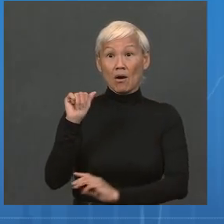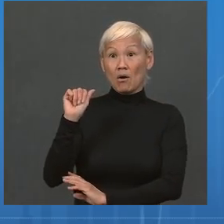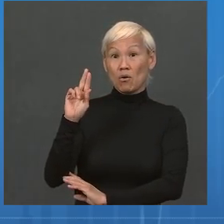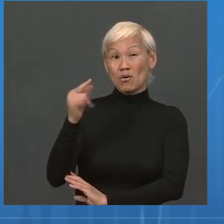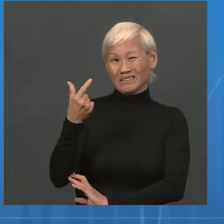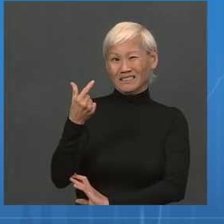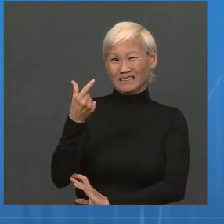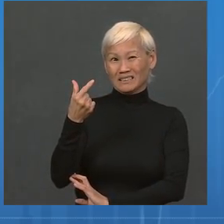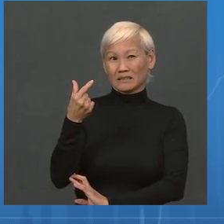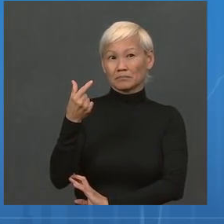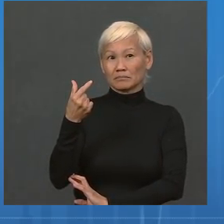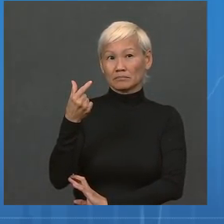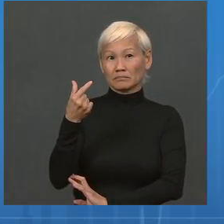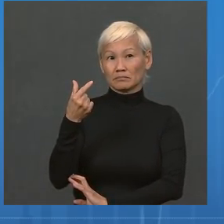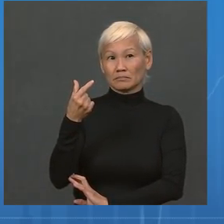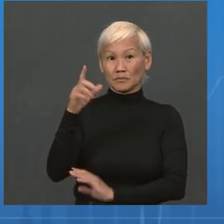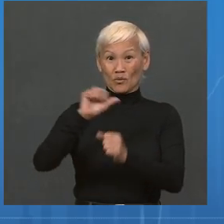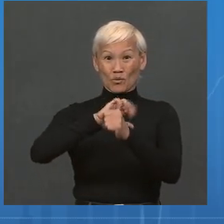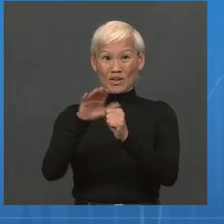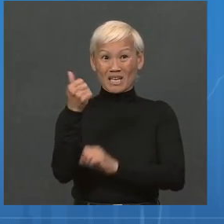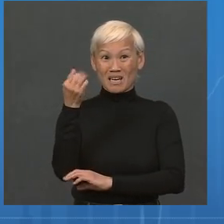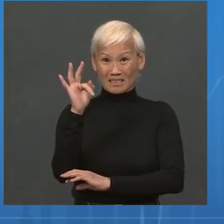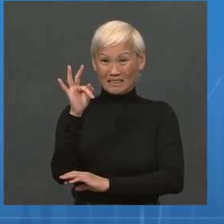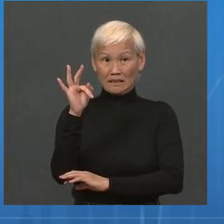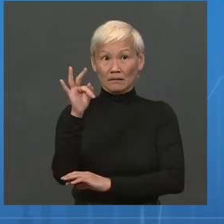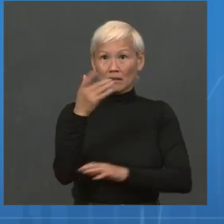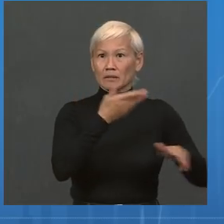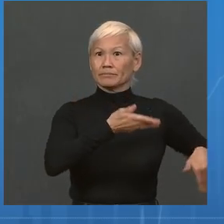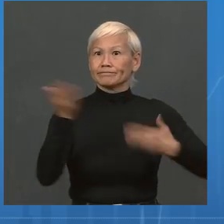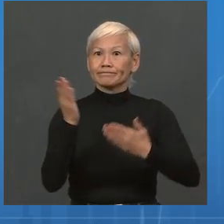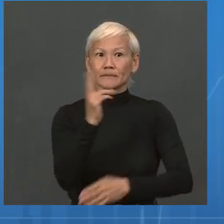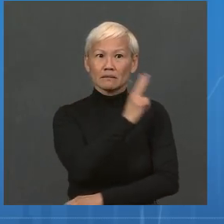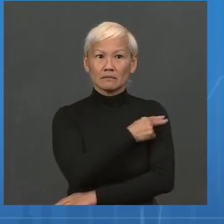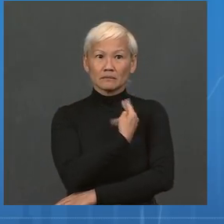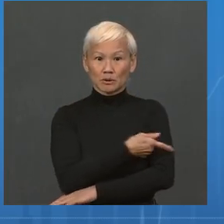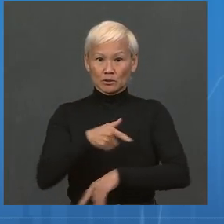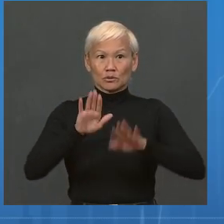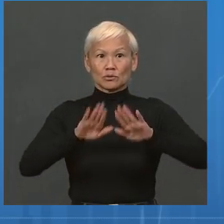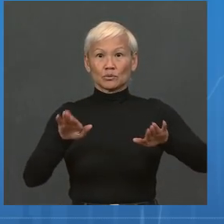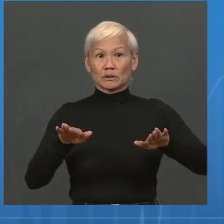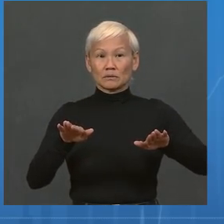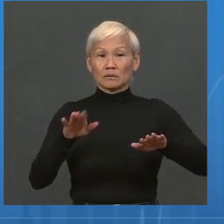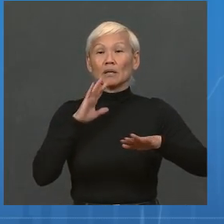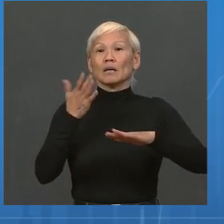among children and adolescents increased fivefold. The risk to children of severe COVID